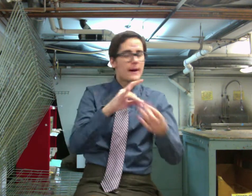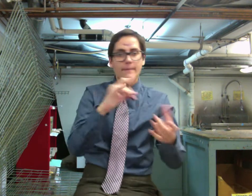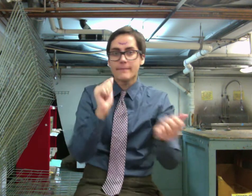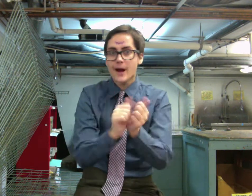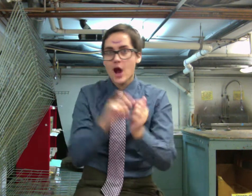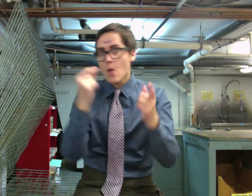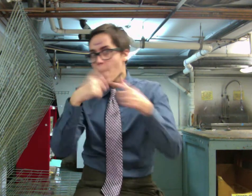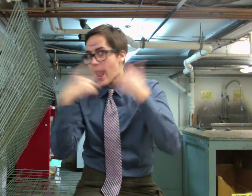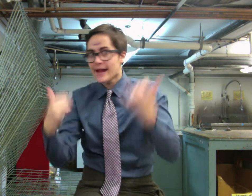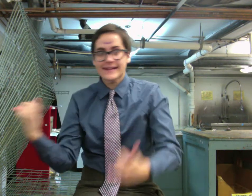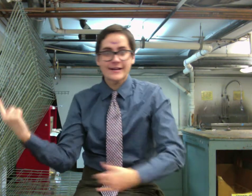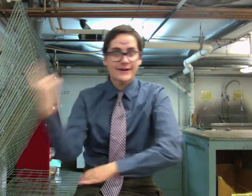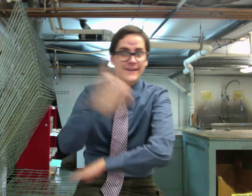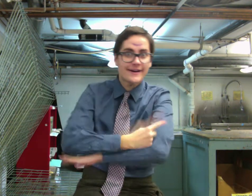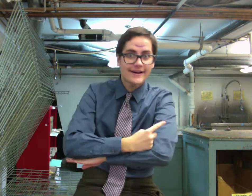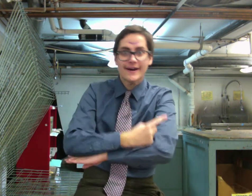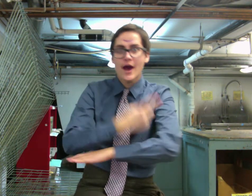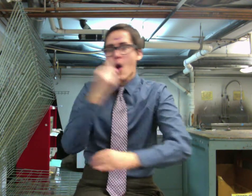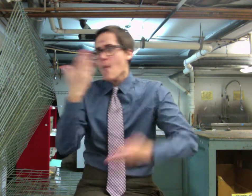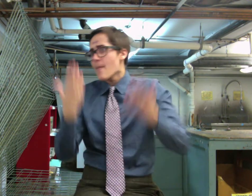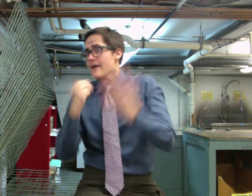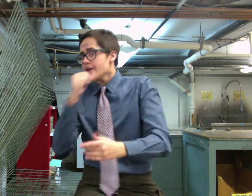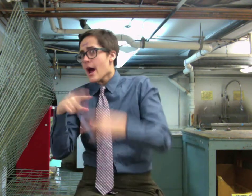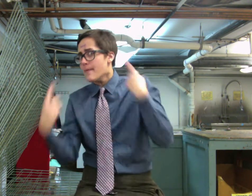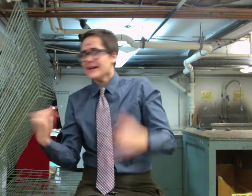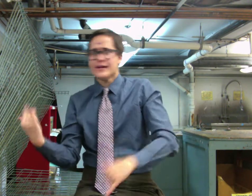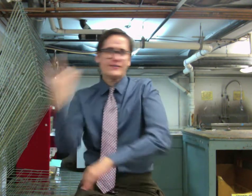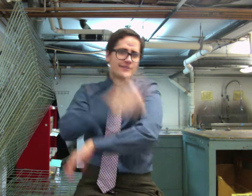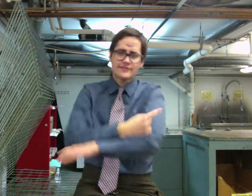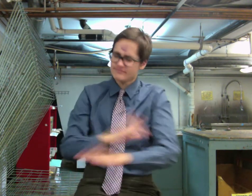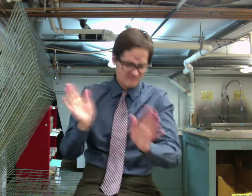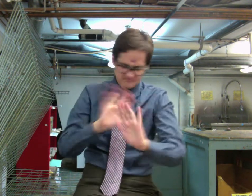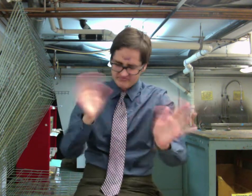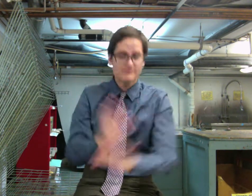that may, or may not, have happened today.